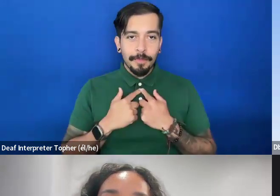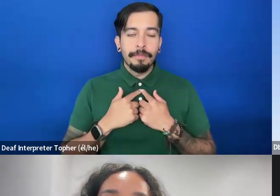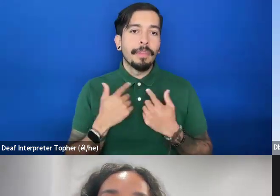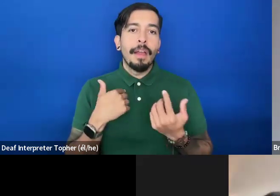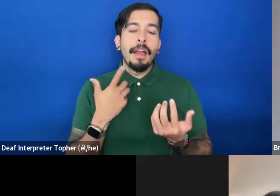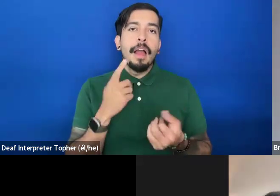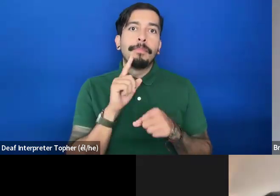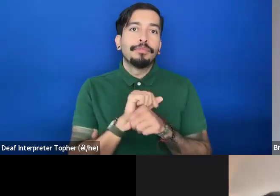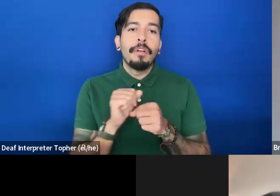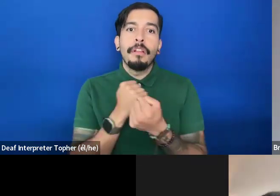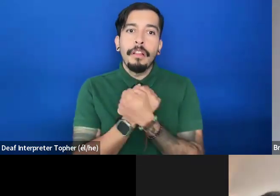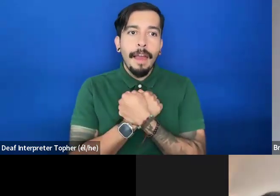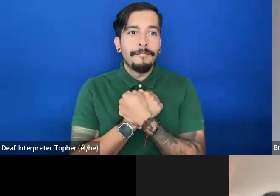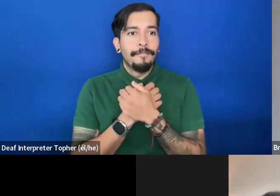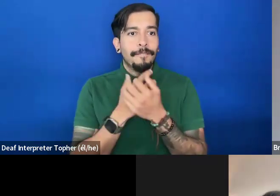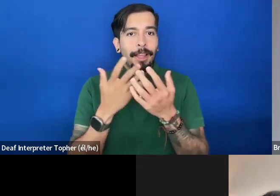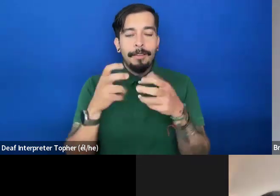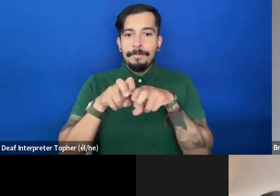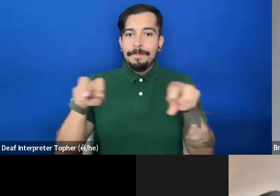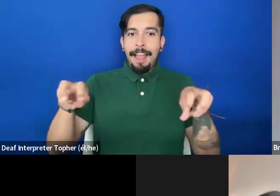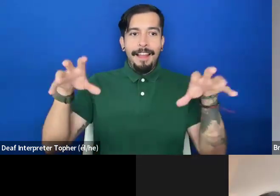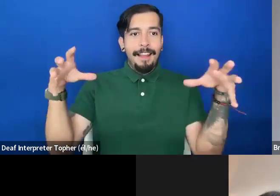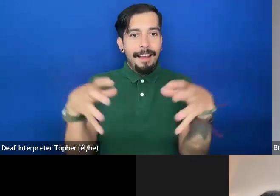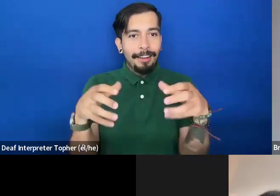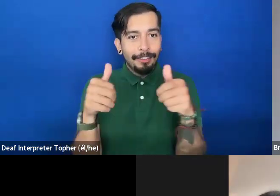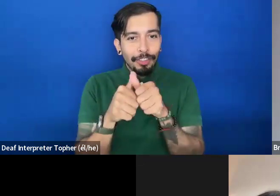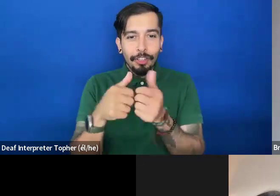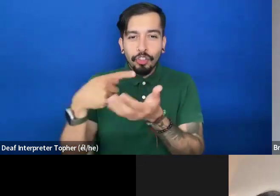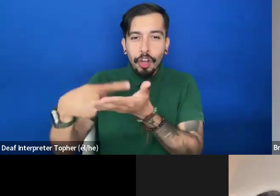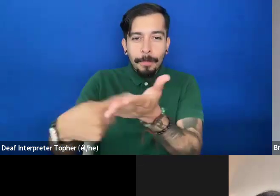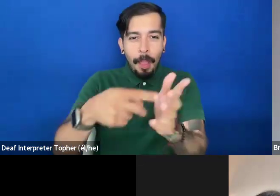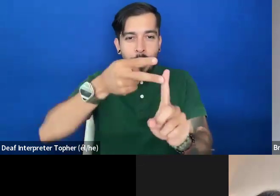but our physical experience of care, and care work,